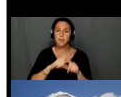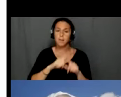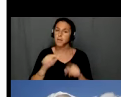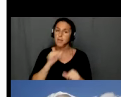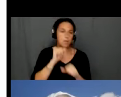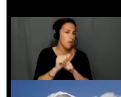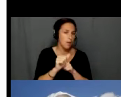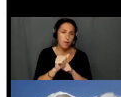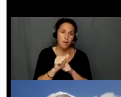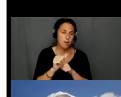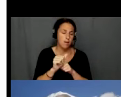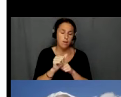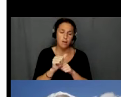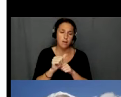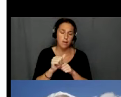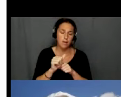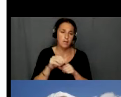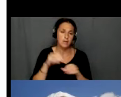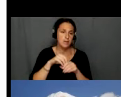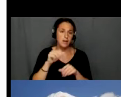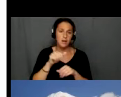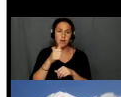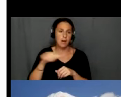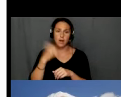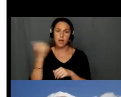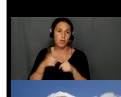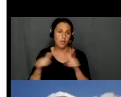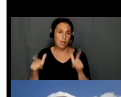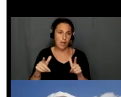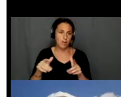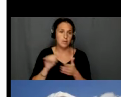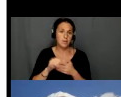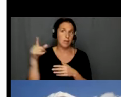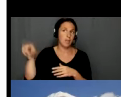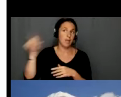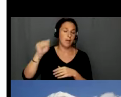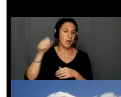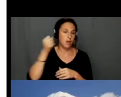languages so we will watch the video